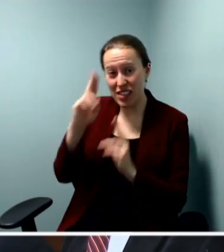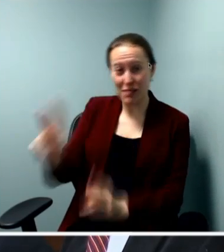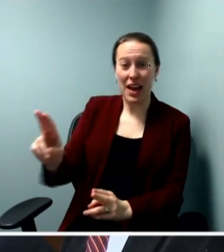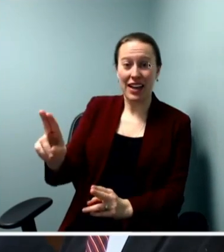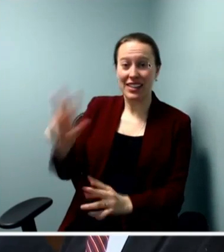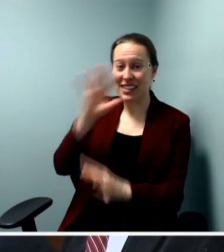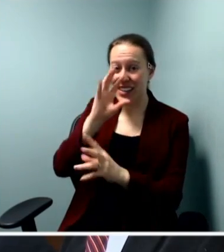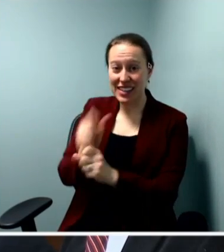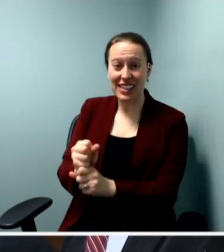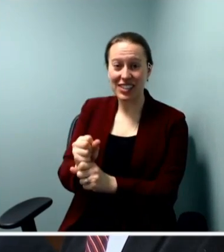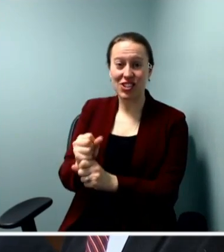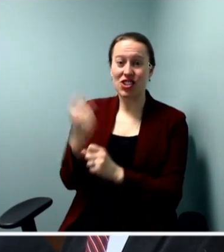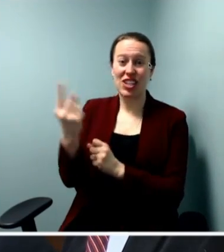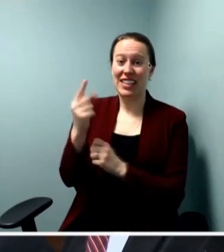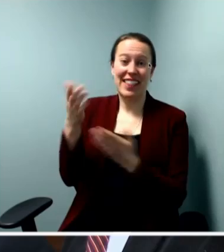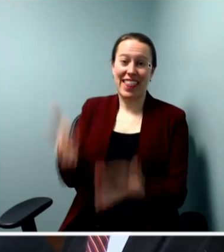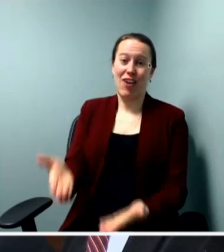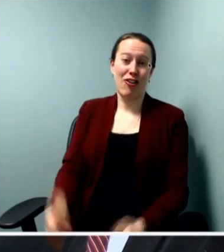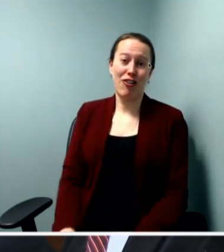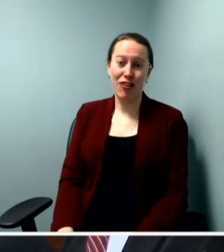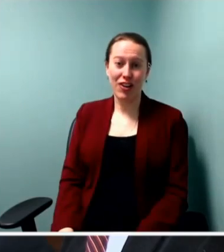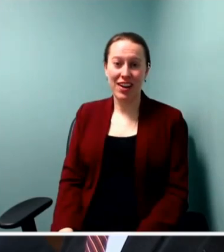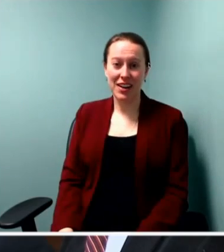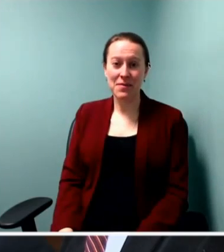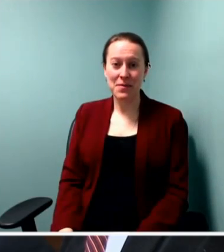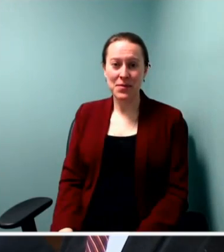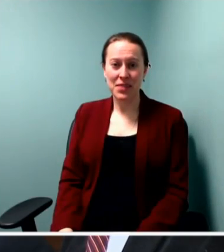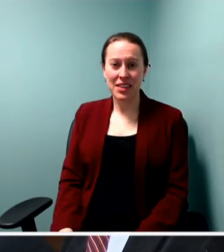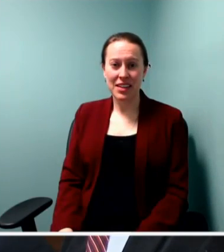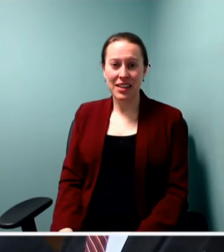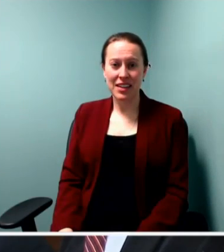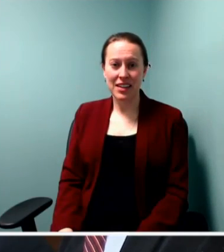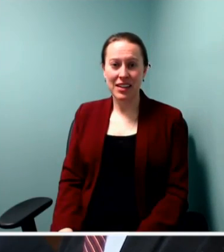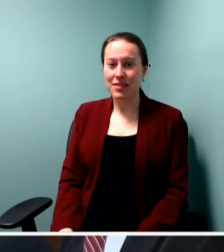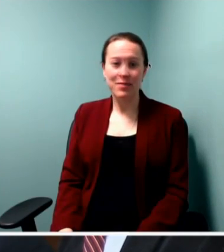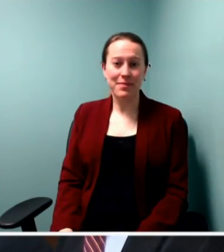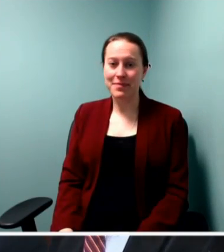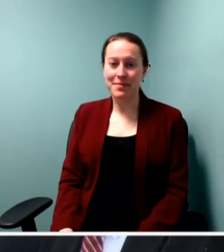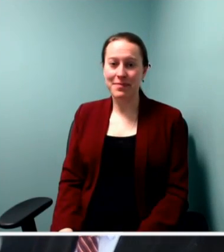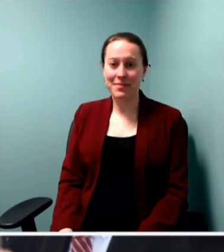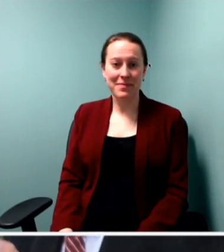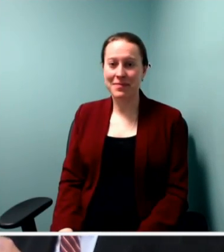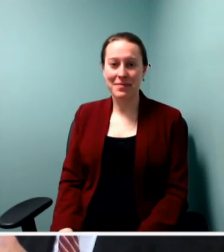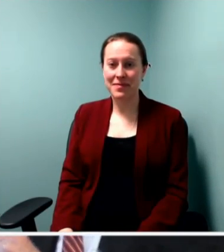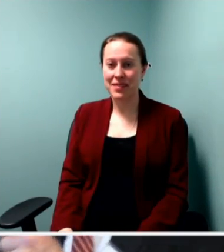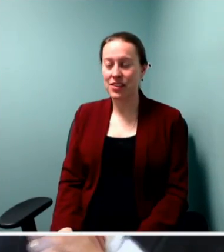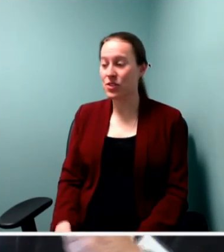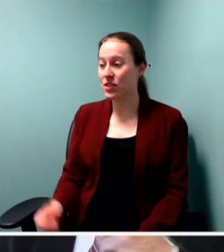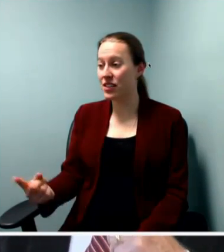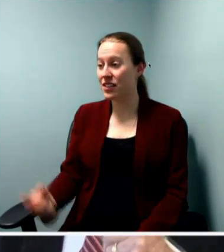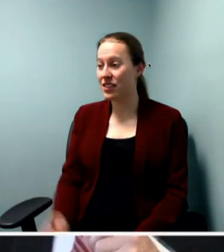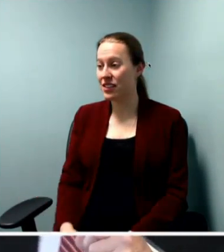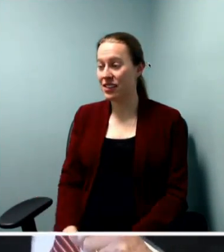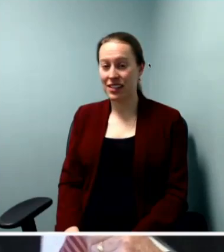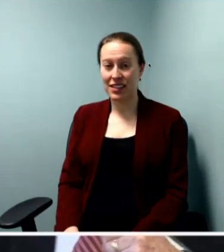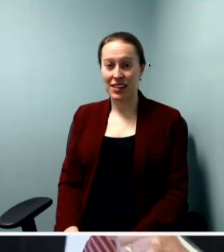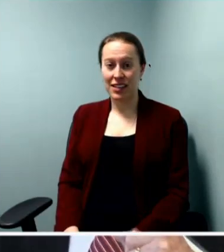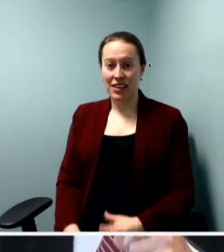And I have found that it's maintained my artistic practice. (Judith) And I think I took a little bit different approach.